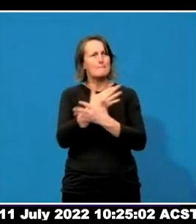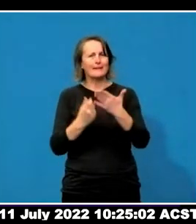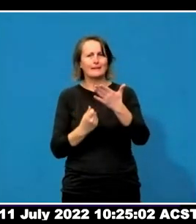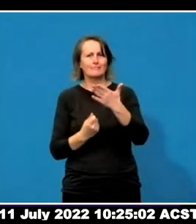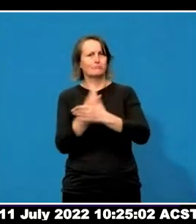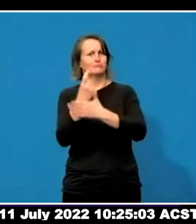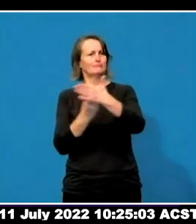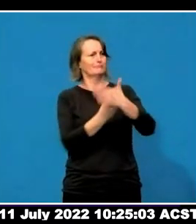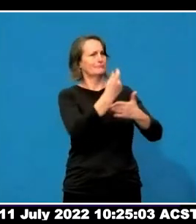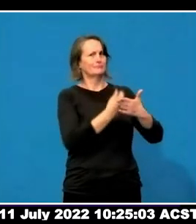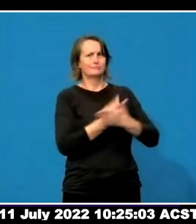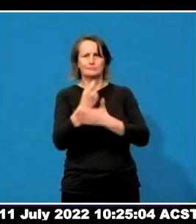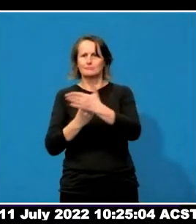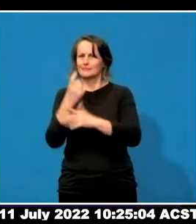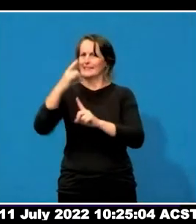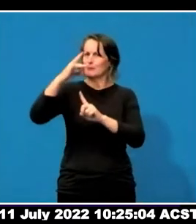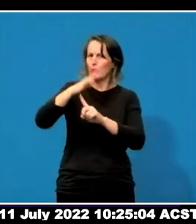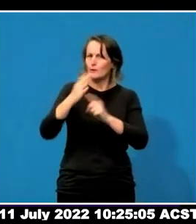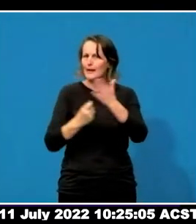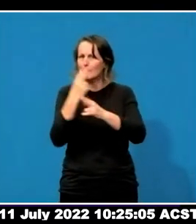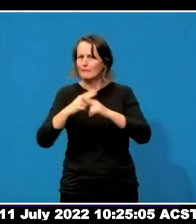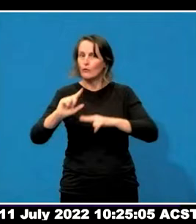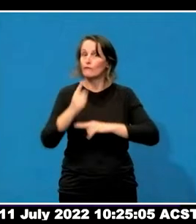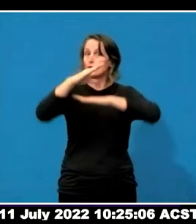Nations people, including First Nations people with disability.